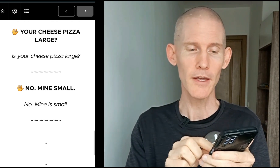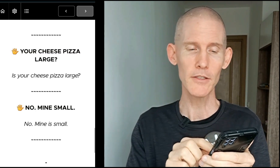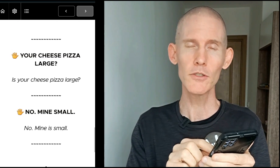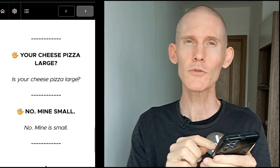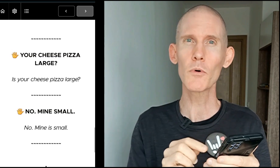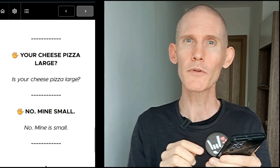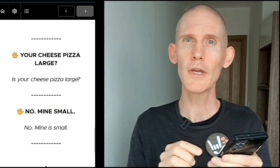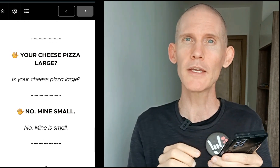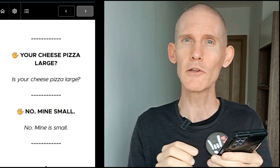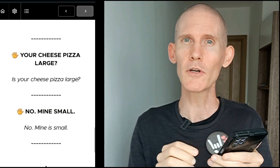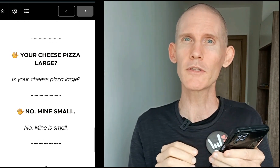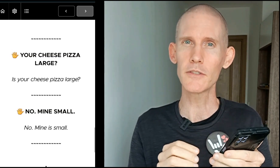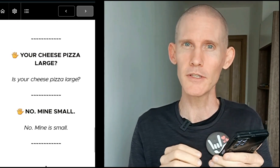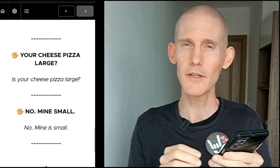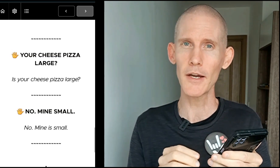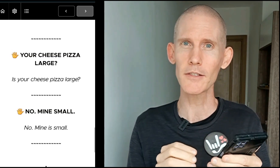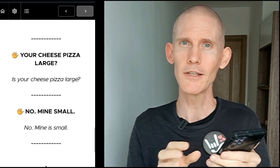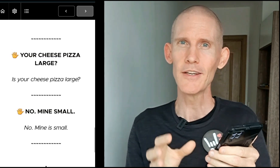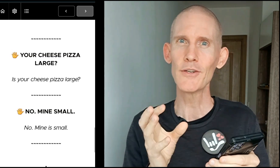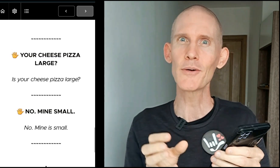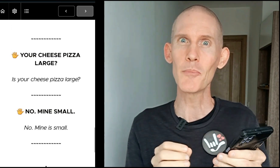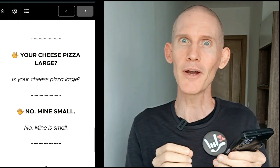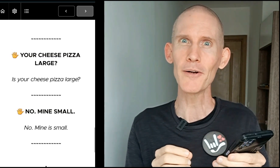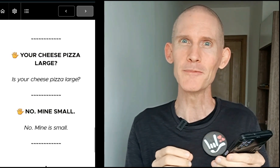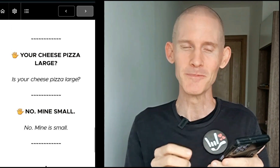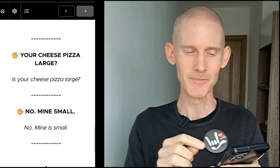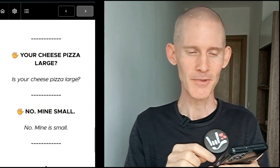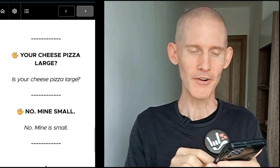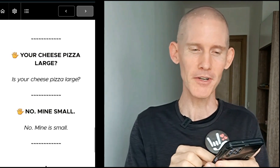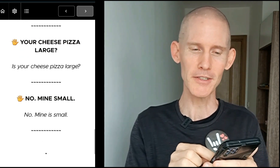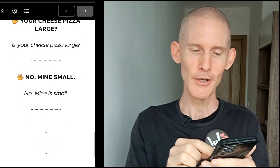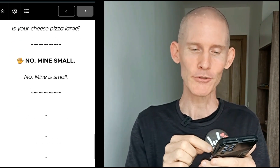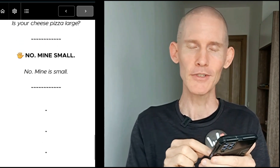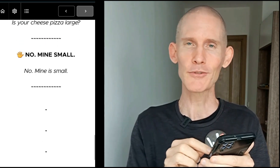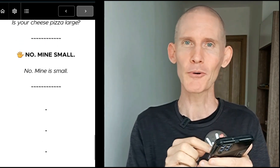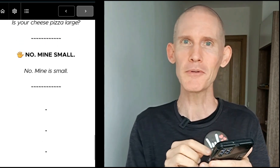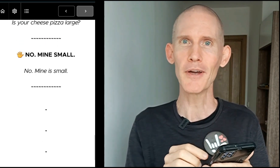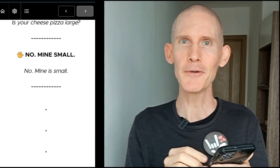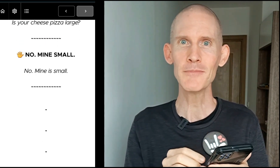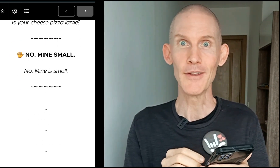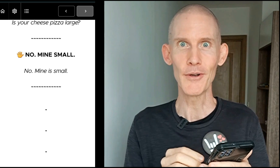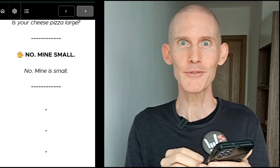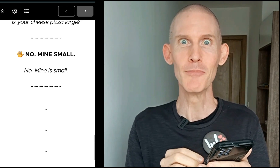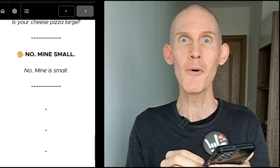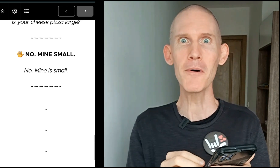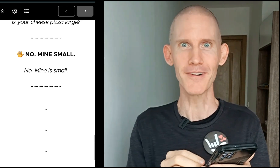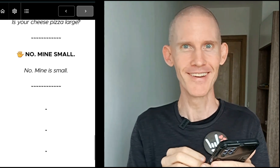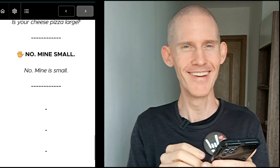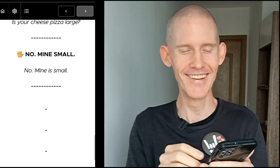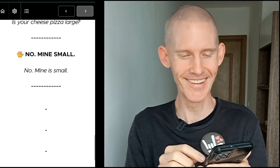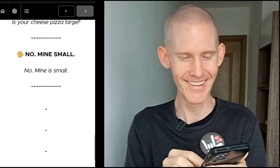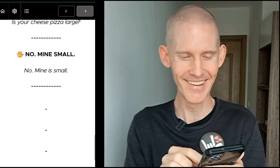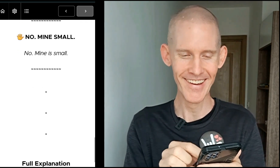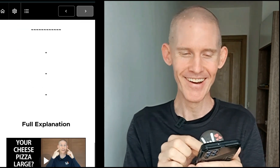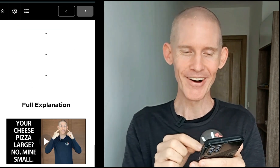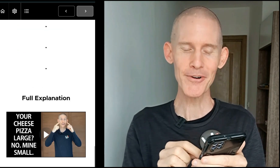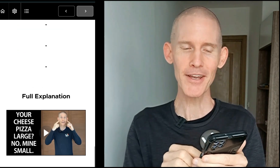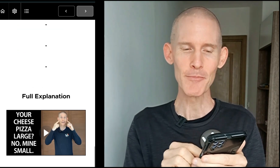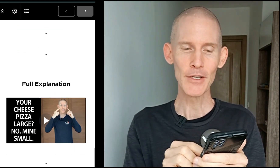that it's just worth taking a look at the syntax to compare alright, so, let's scroll down, there's more okay